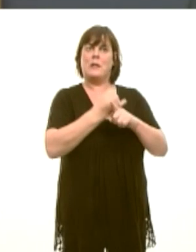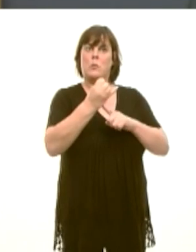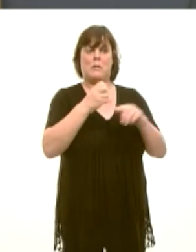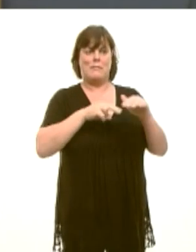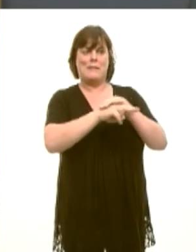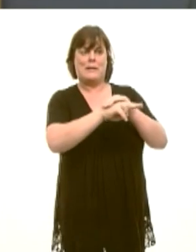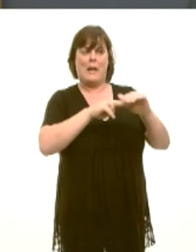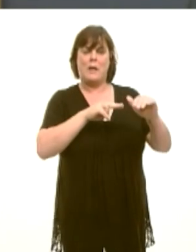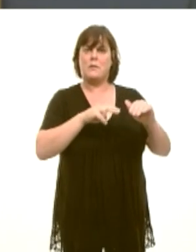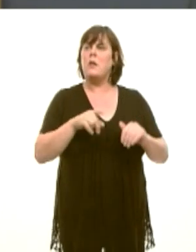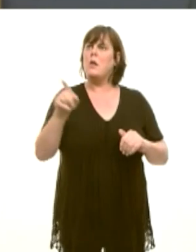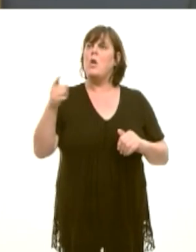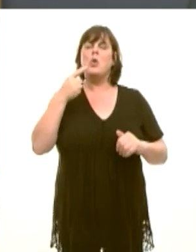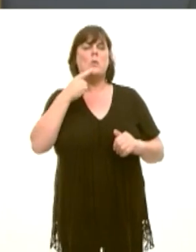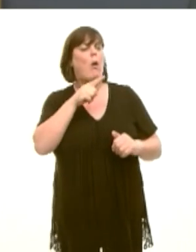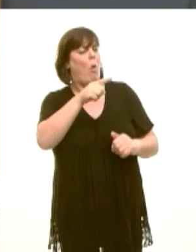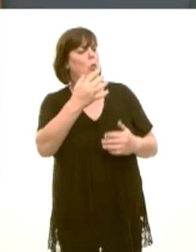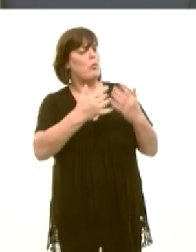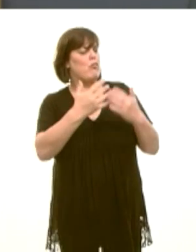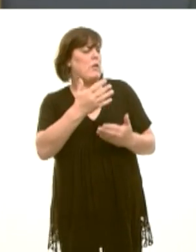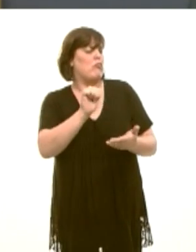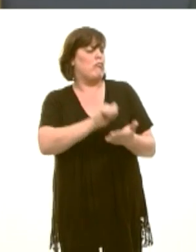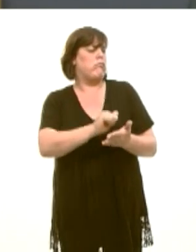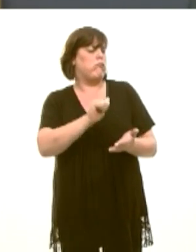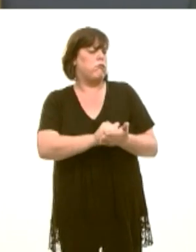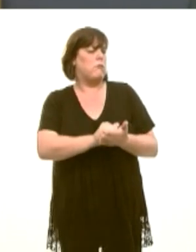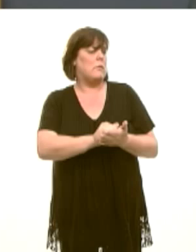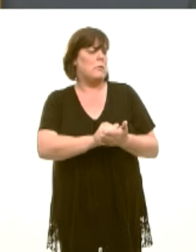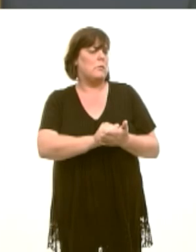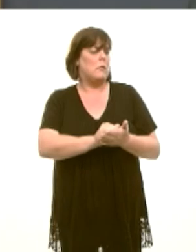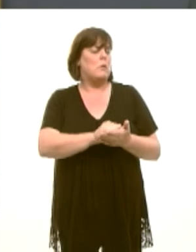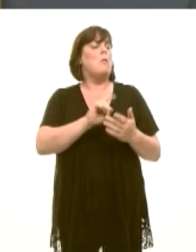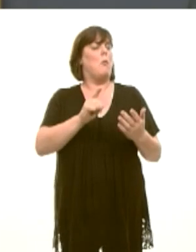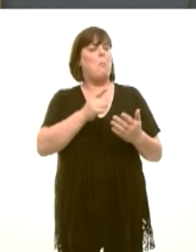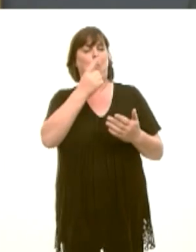Leanne Wood: ëThose figures are correct, of course. There is scope, therefore, to improve